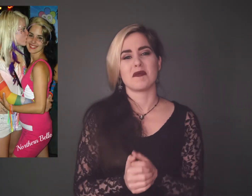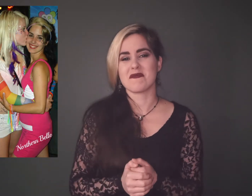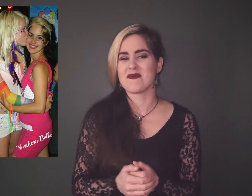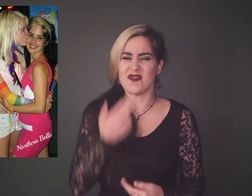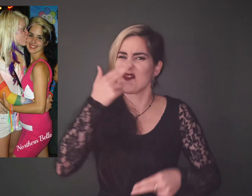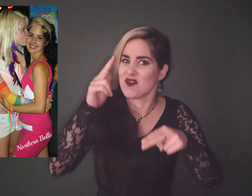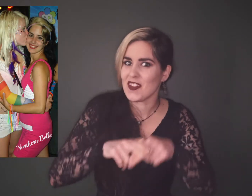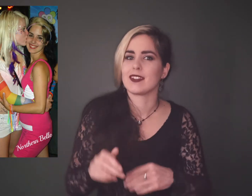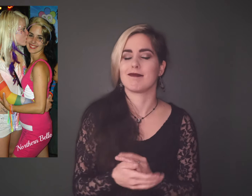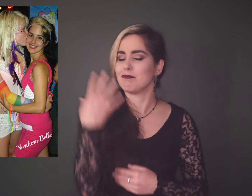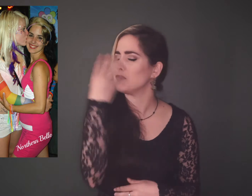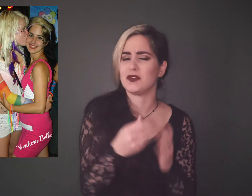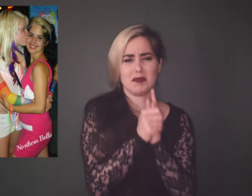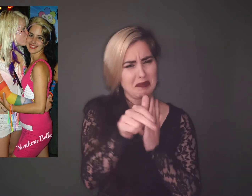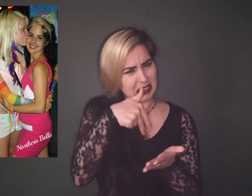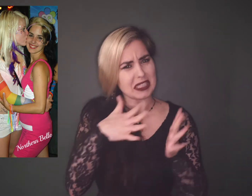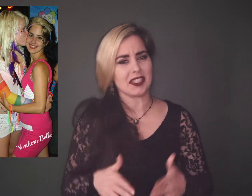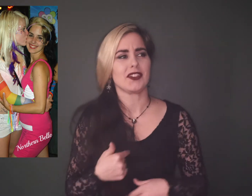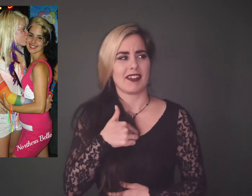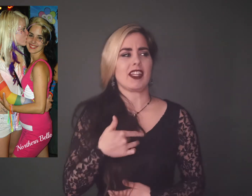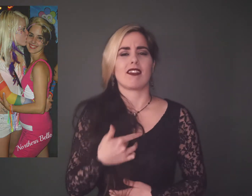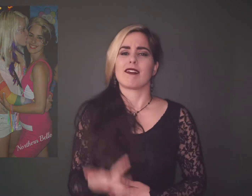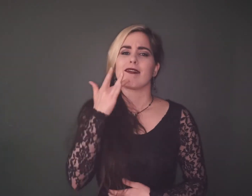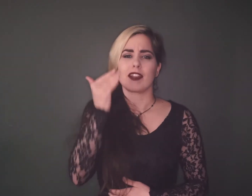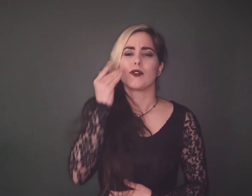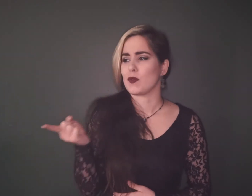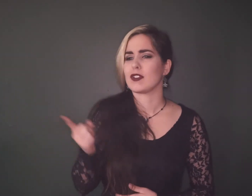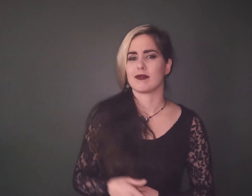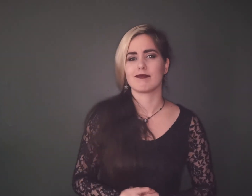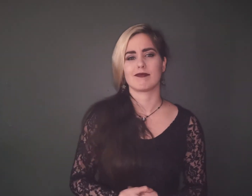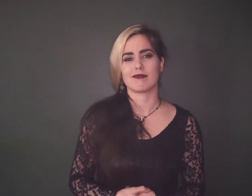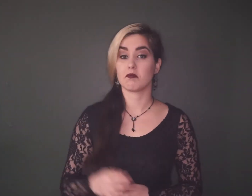She's so fun! Uh, beautiful, a skilled dancer, and I feel really lucky to know her